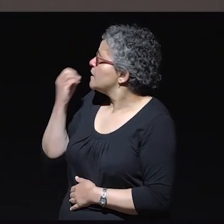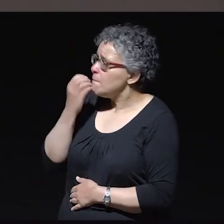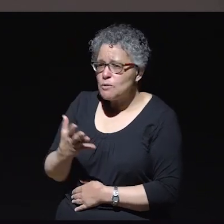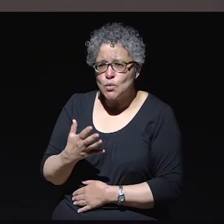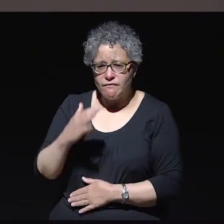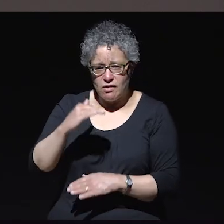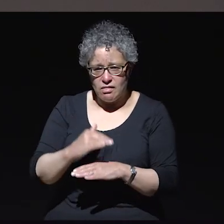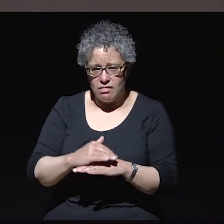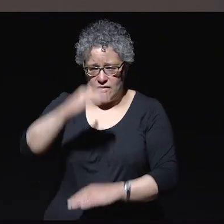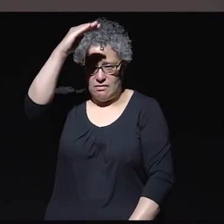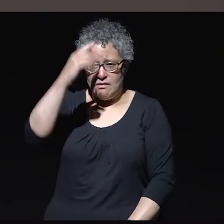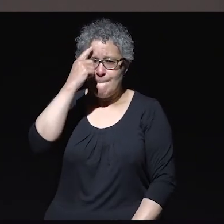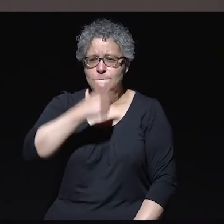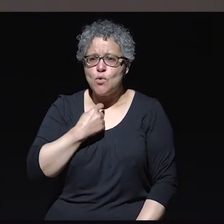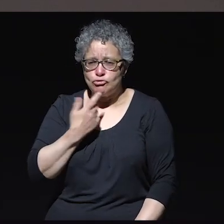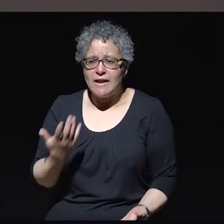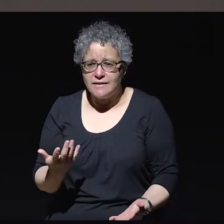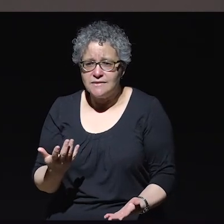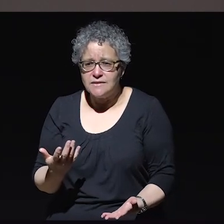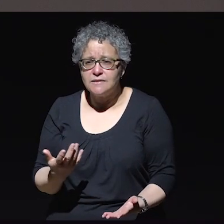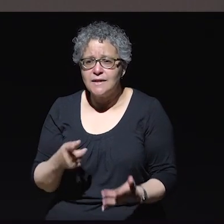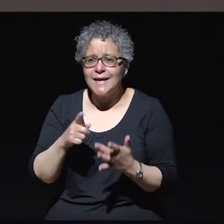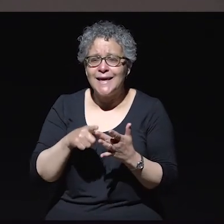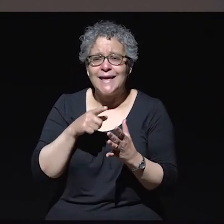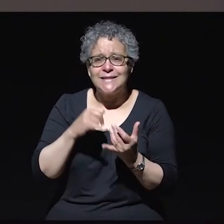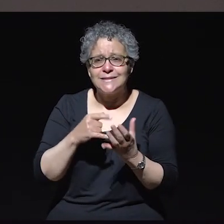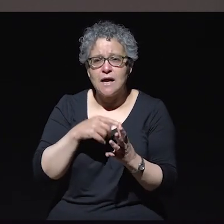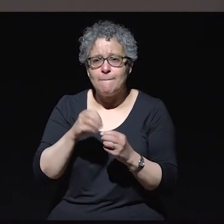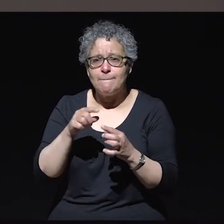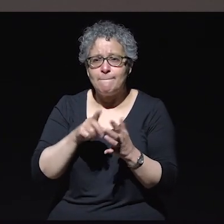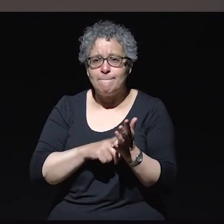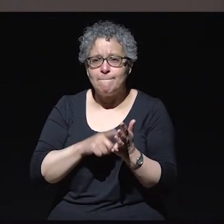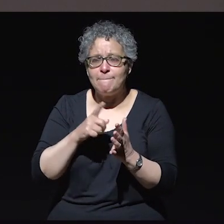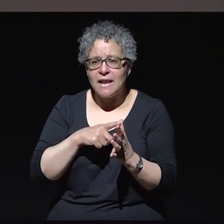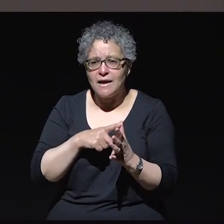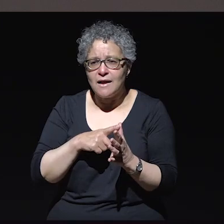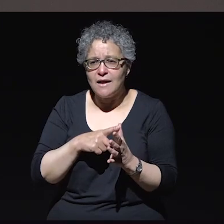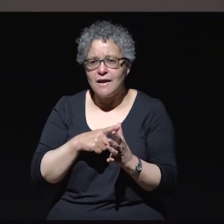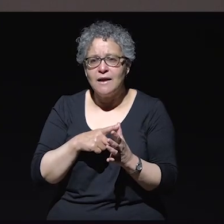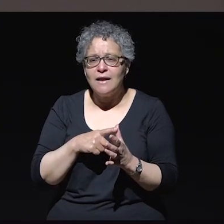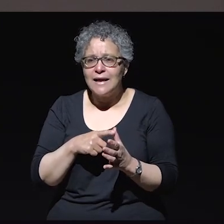that's now at the Walker Art Gallery, of 'Isabella, Viscountess Molyneux', very much responding, as I mentioned before,